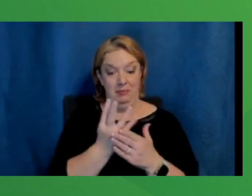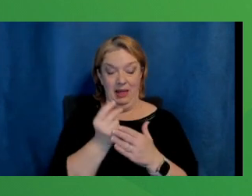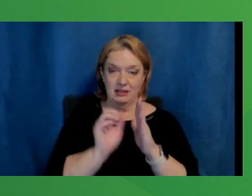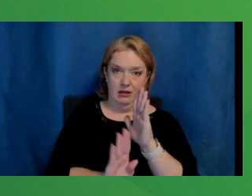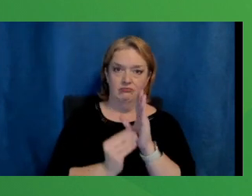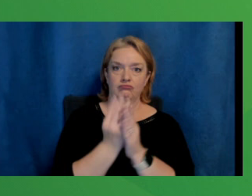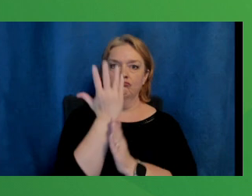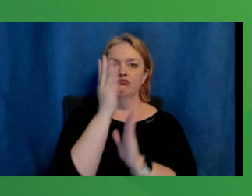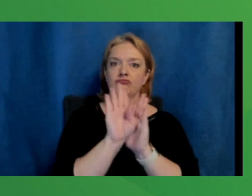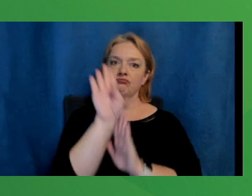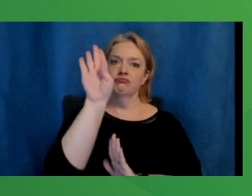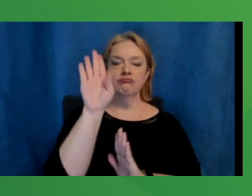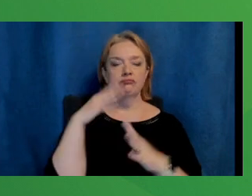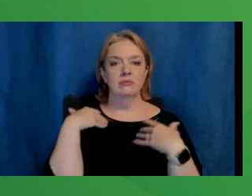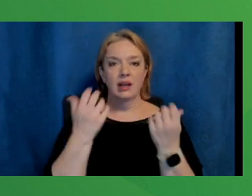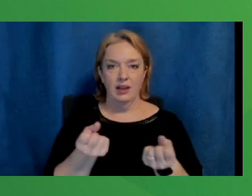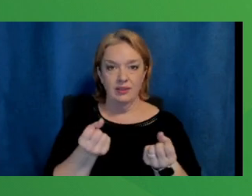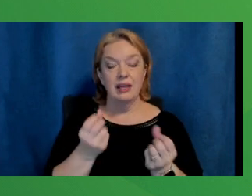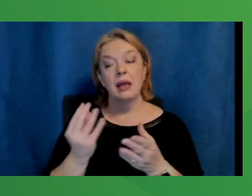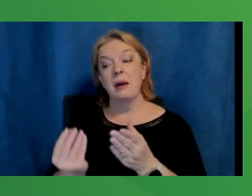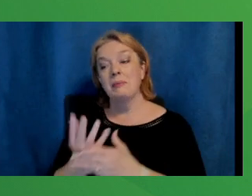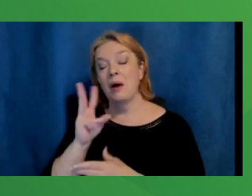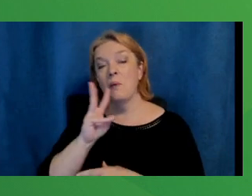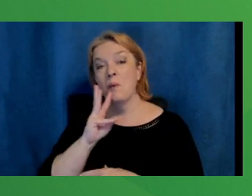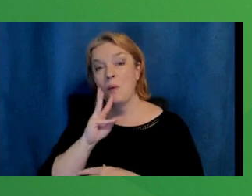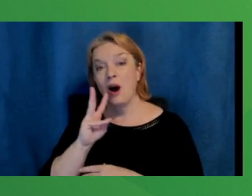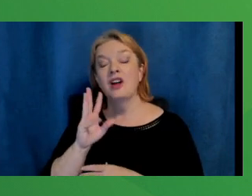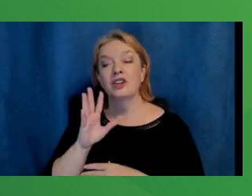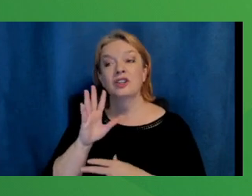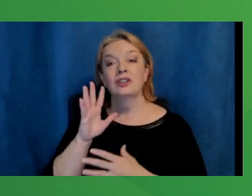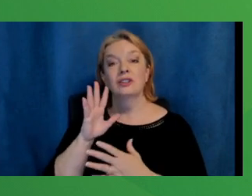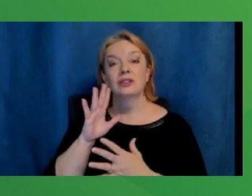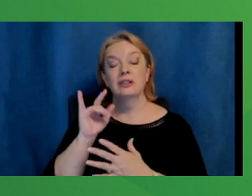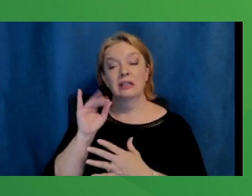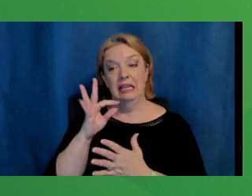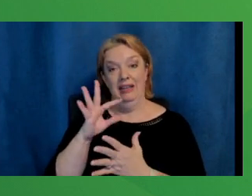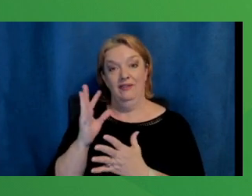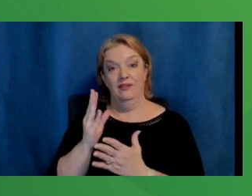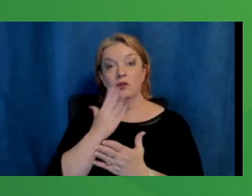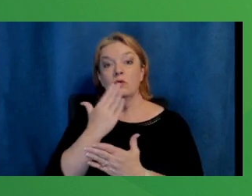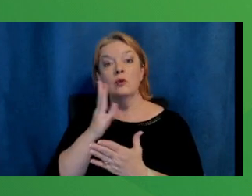can help with sea life without plastic or trash on shore. And no cars or electric cars can be